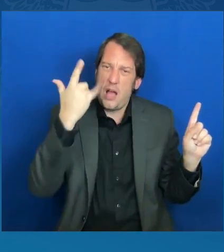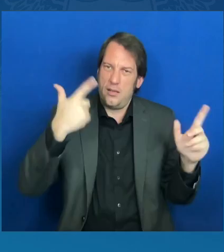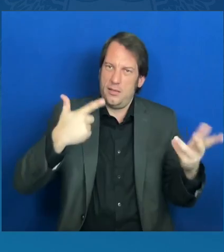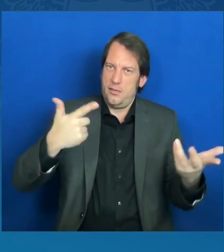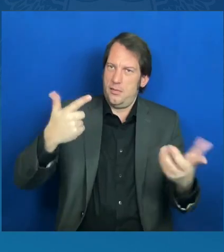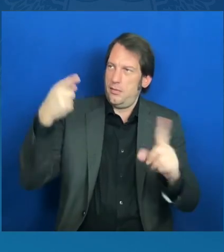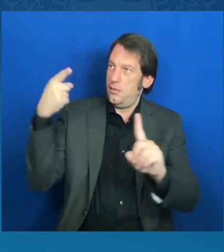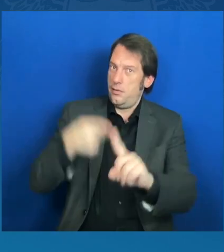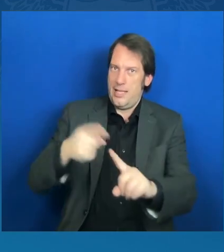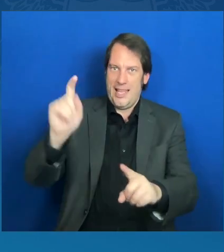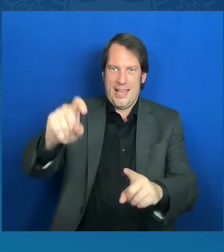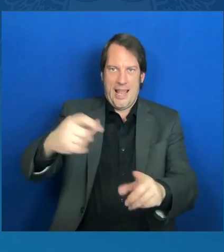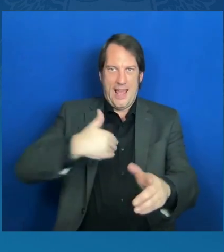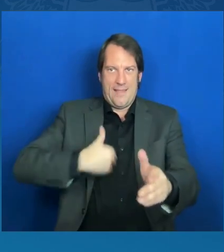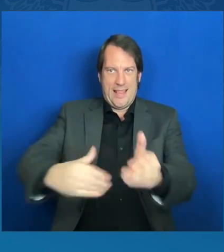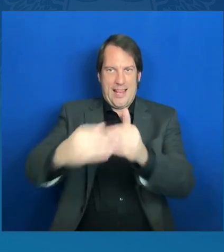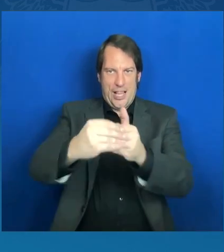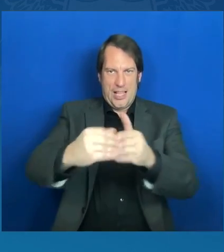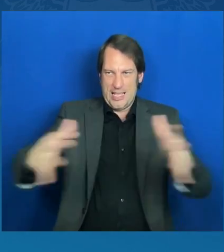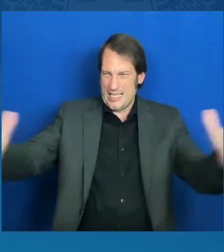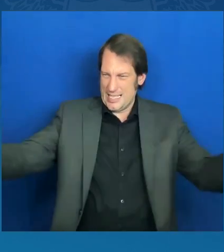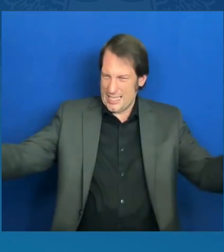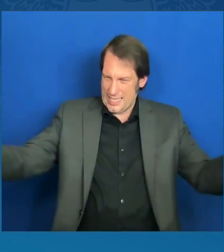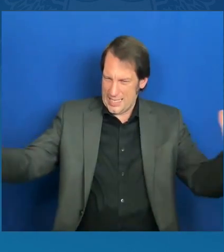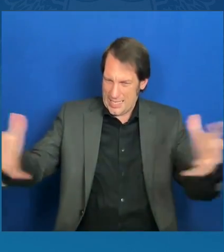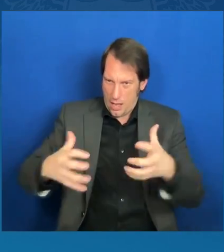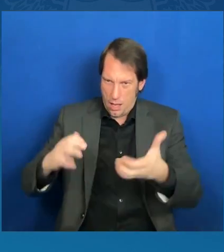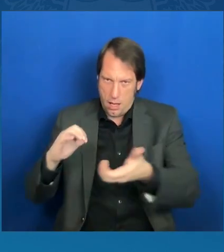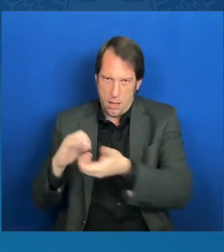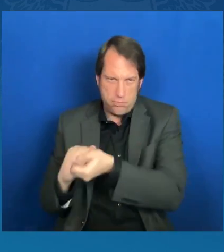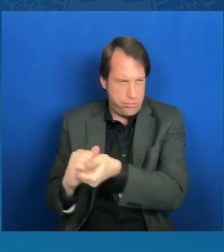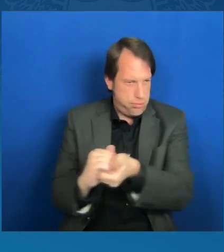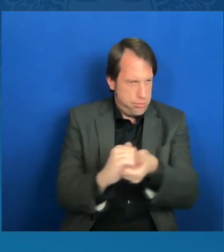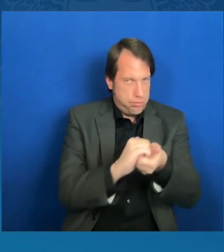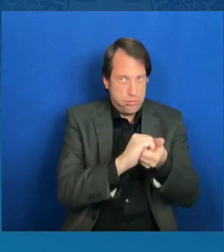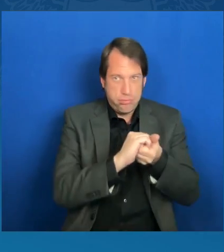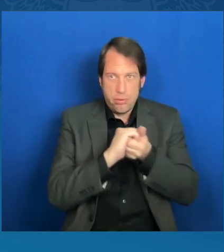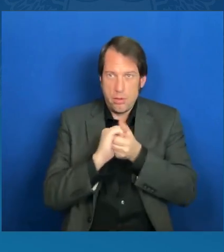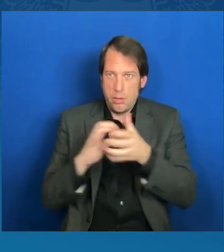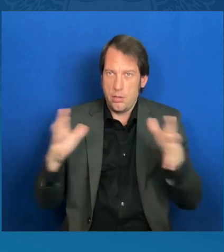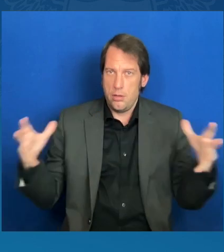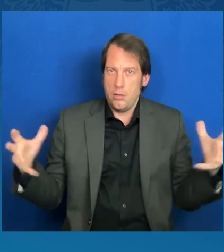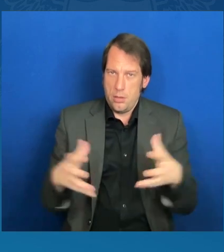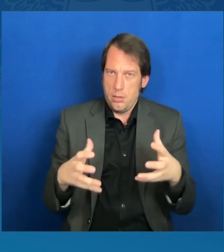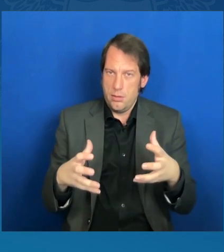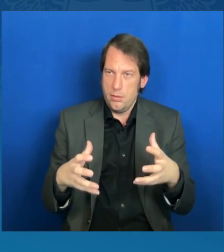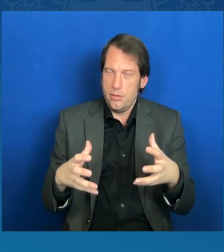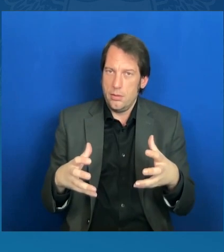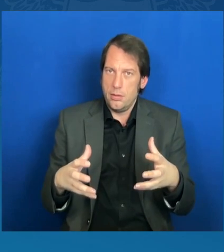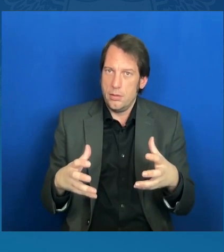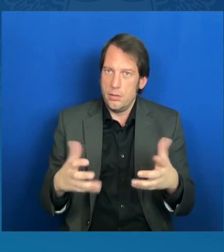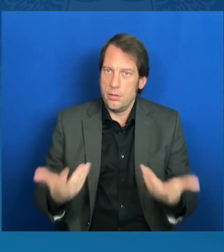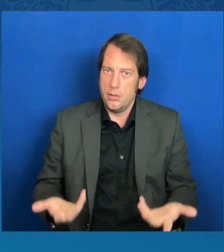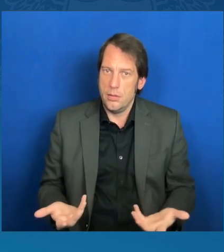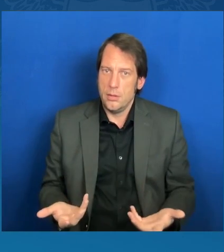who are here to actually make this real. And so, all of that to say it is my great honor to address,